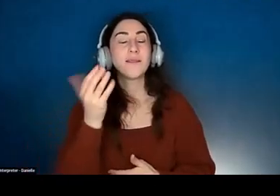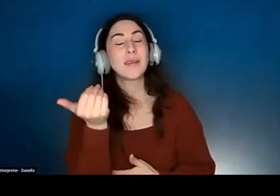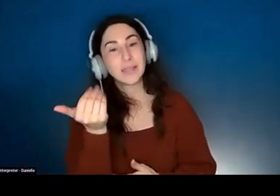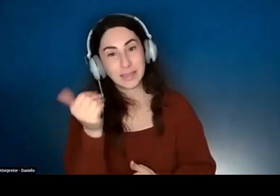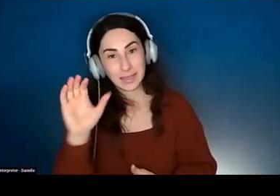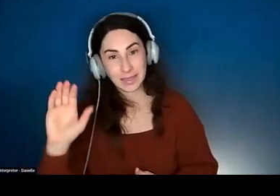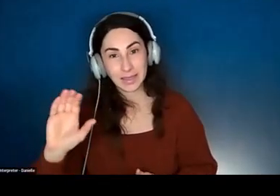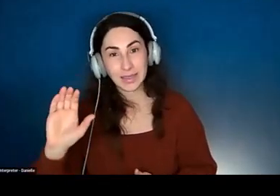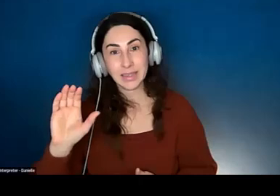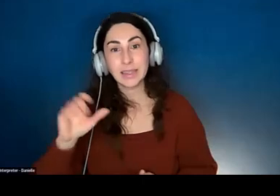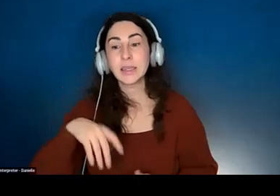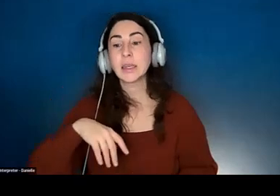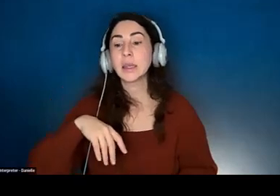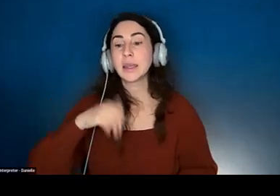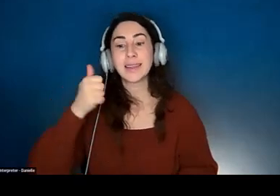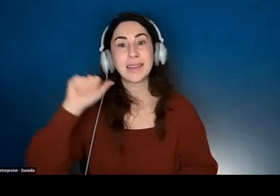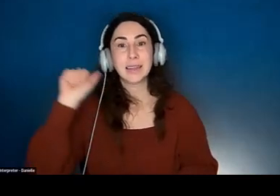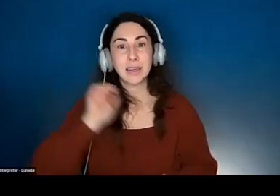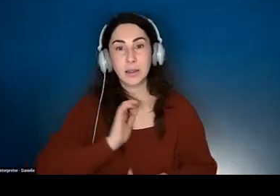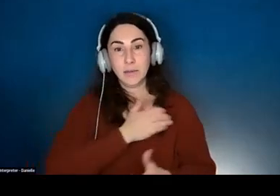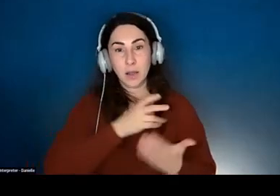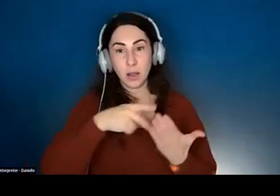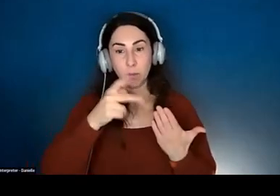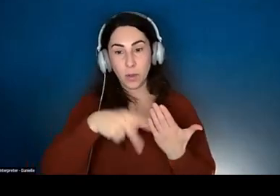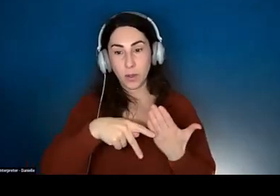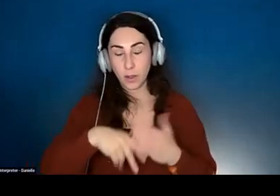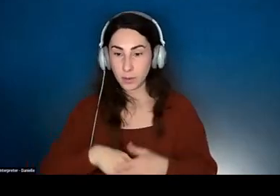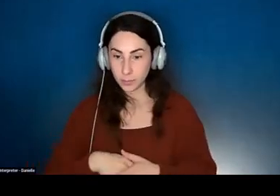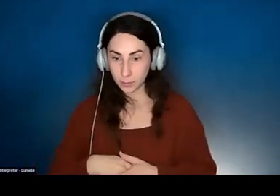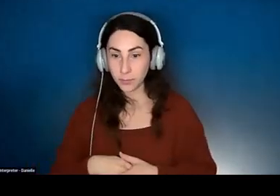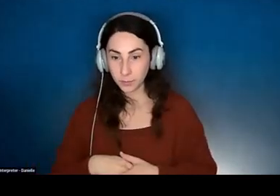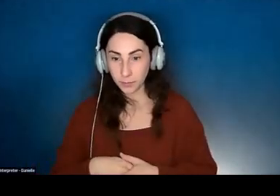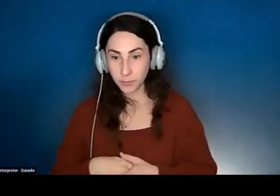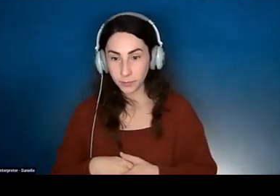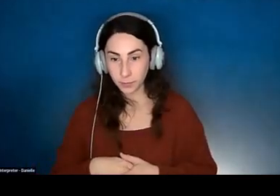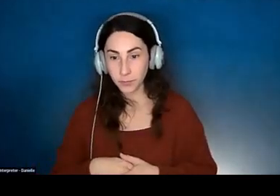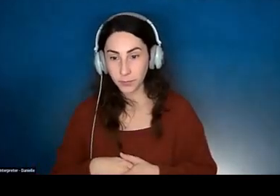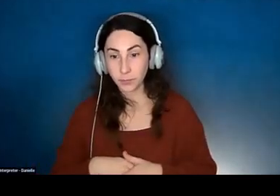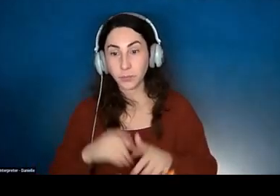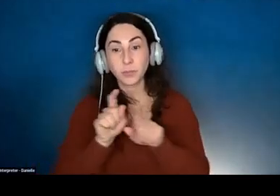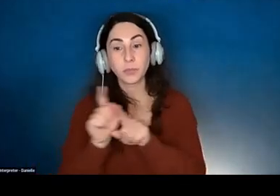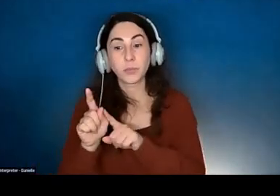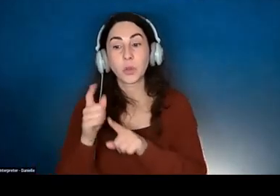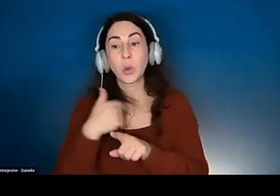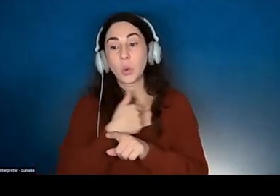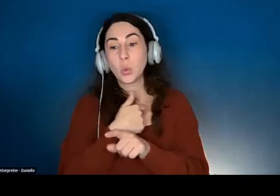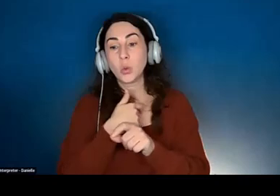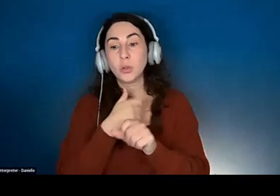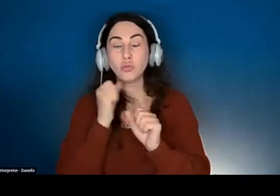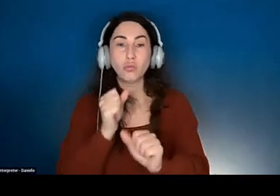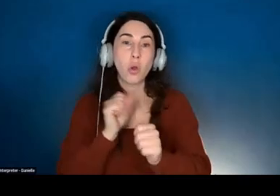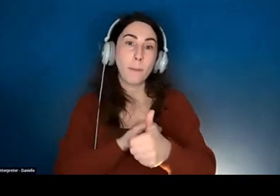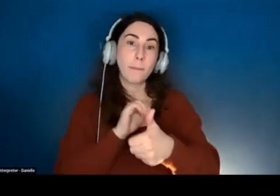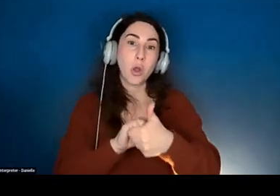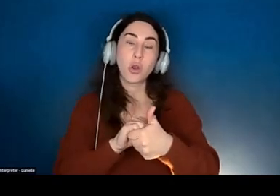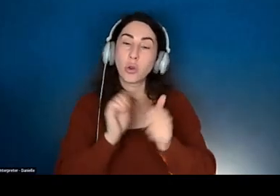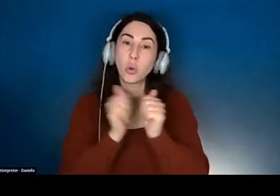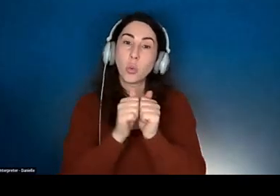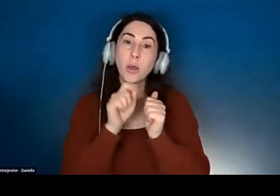our programs. And then we also have really strongly partnered with a number of supportive housing agencies